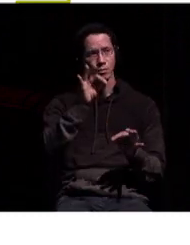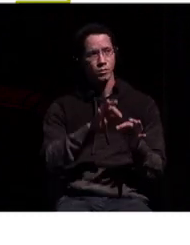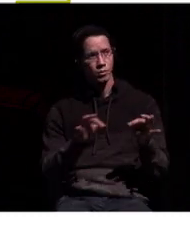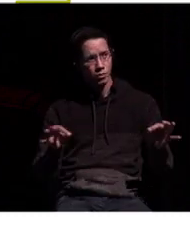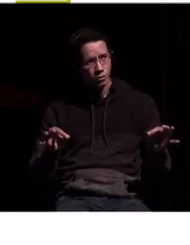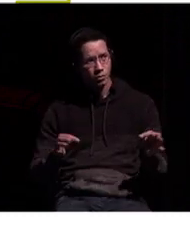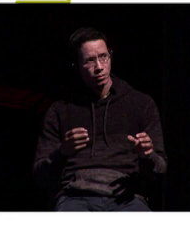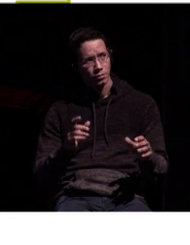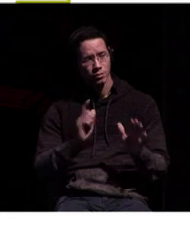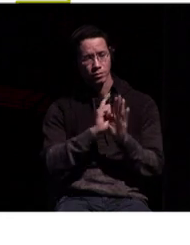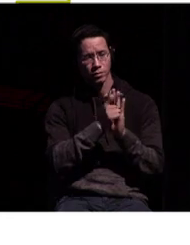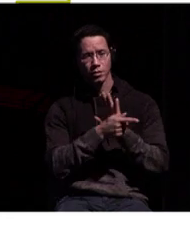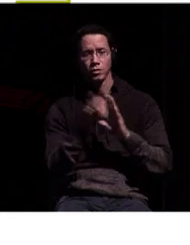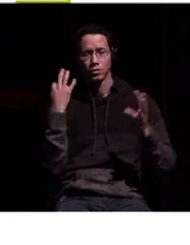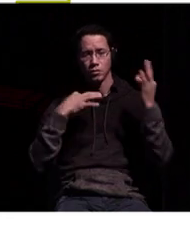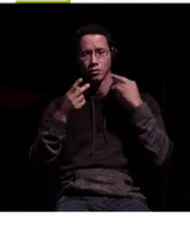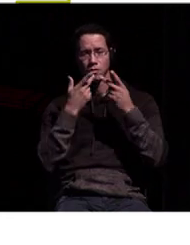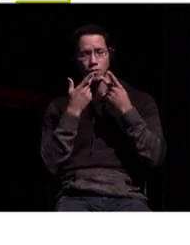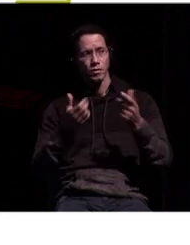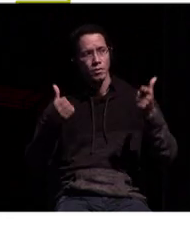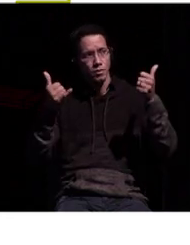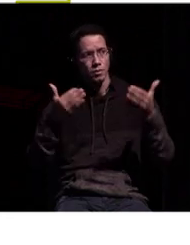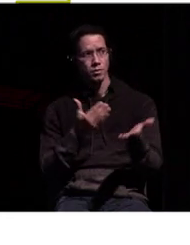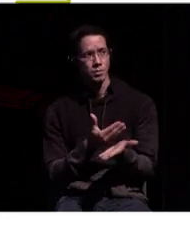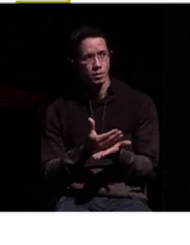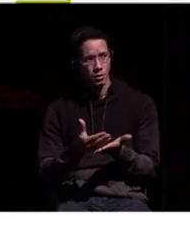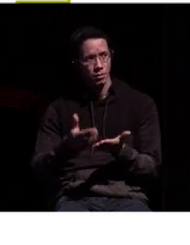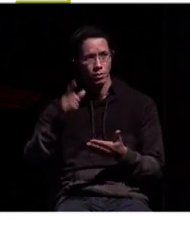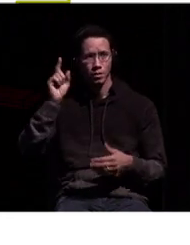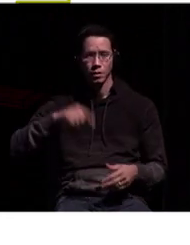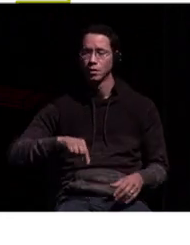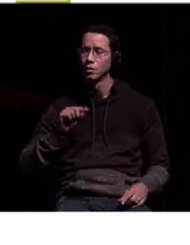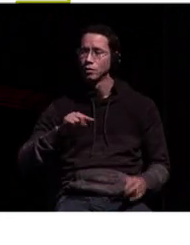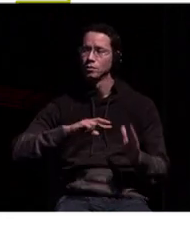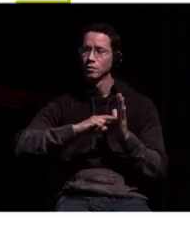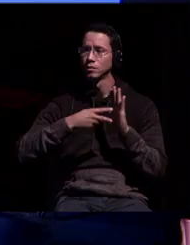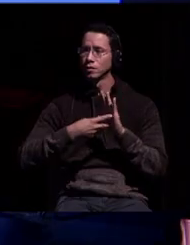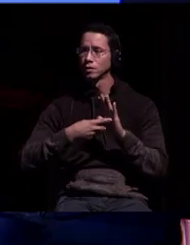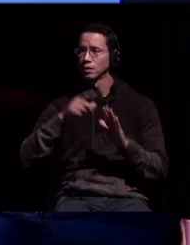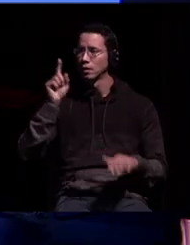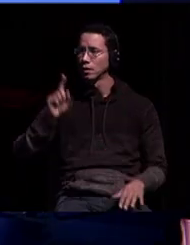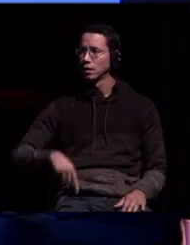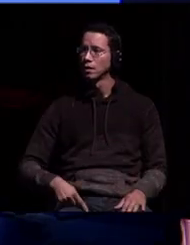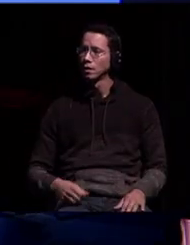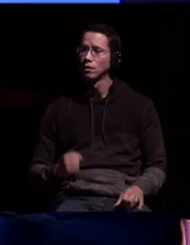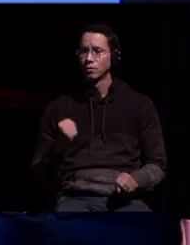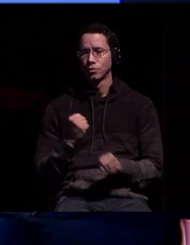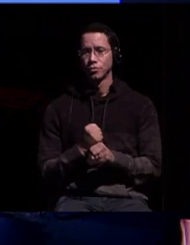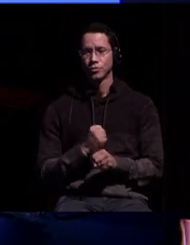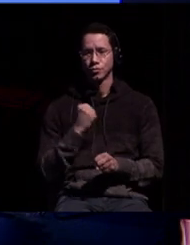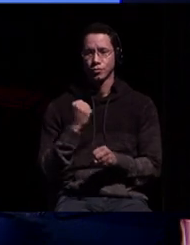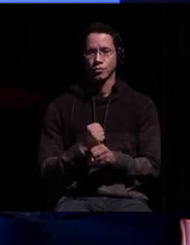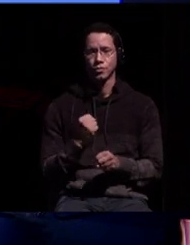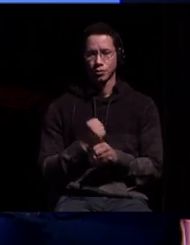in tourism, what do I mean? Firstly, I want to construct a critical theory to place gender perspective